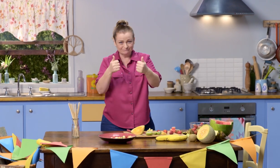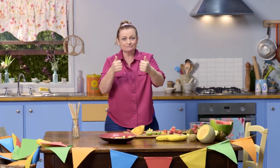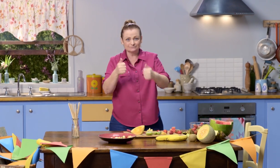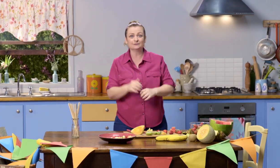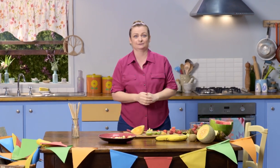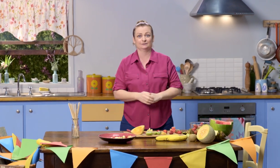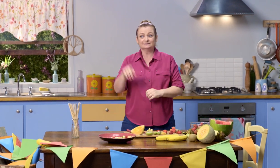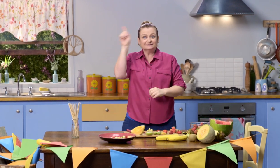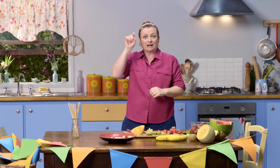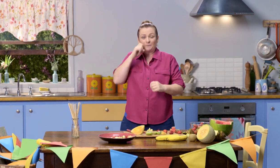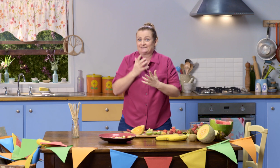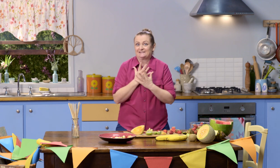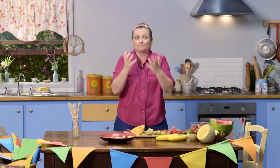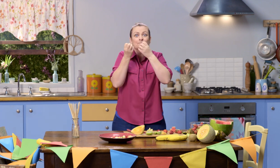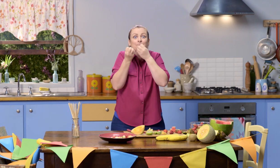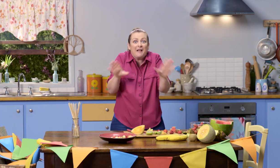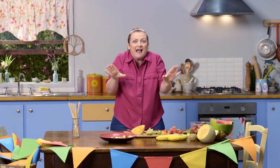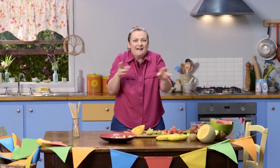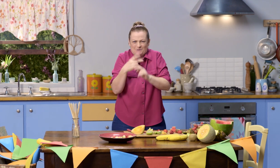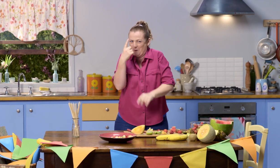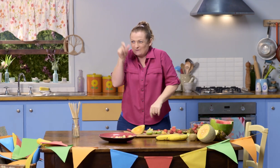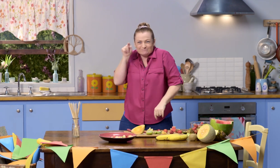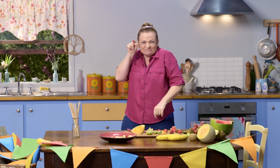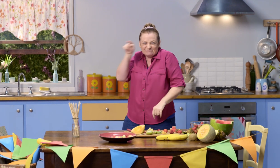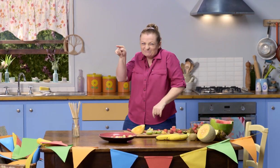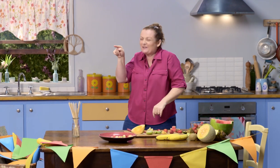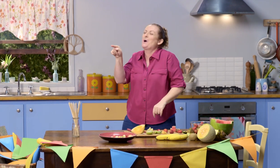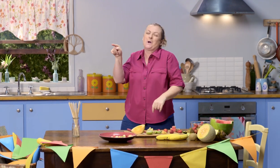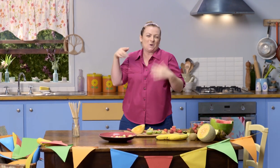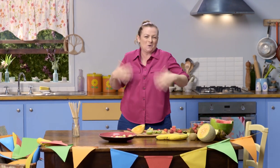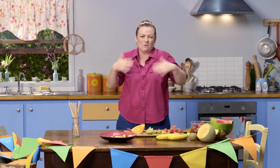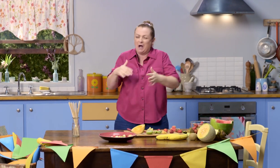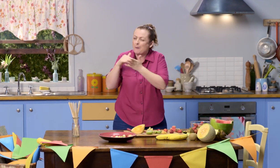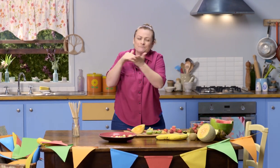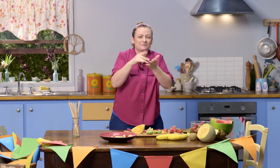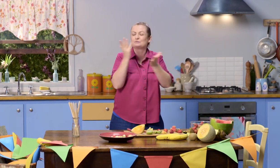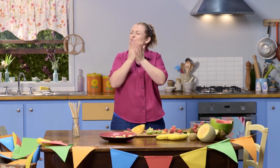And today, we are going to have a surprise party for a very special person